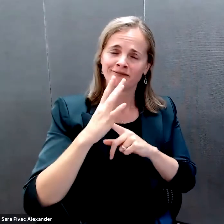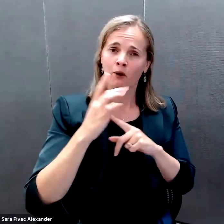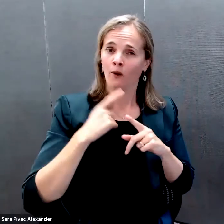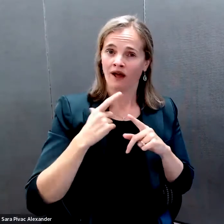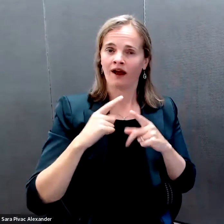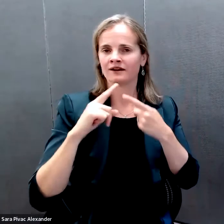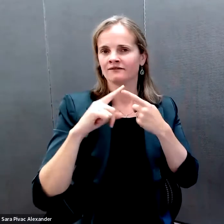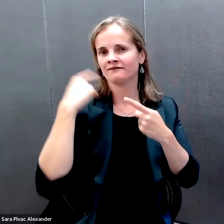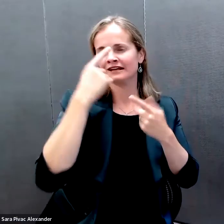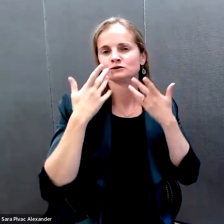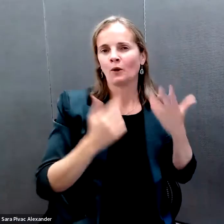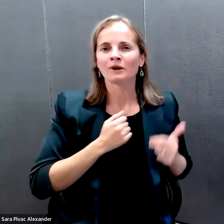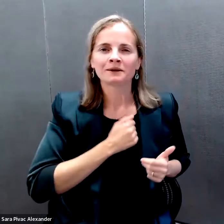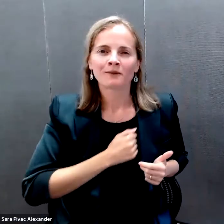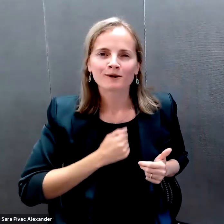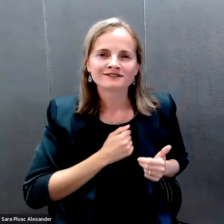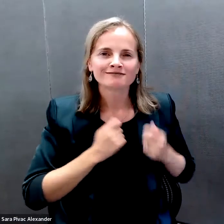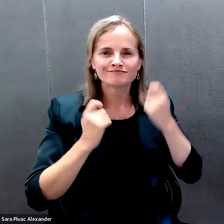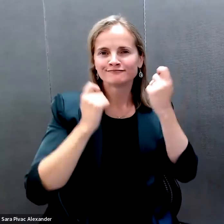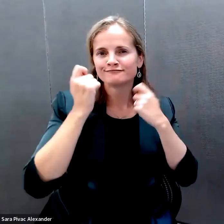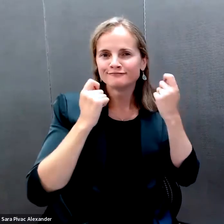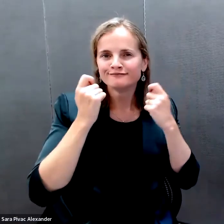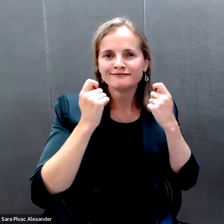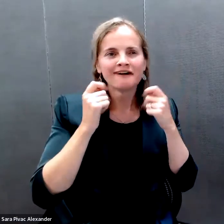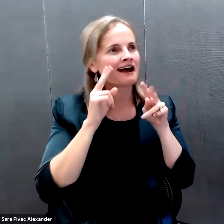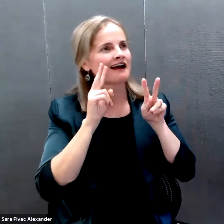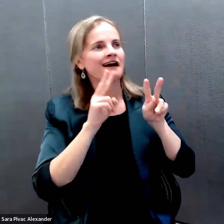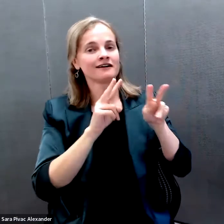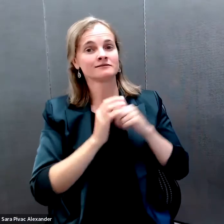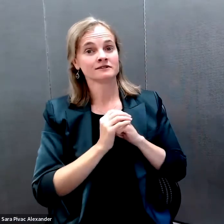as you can see the face is really critical for sign language it shows emotion